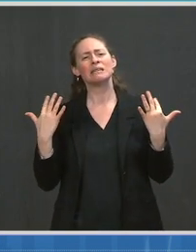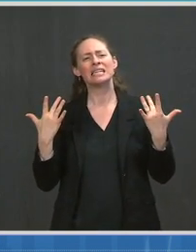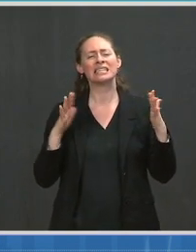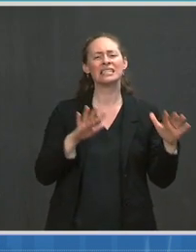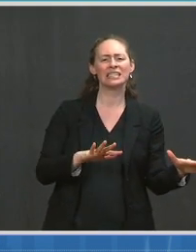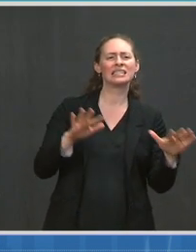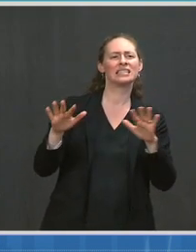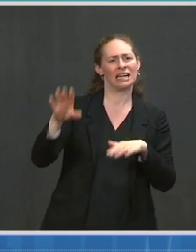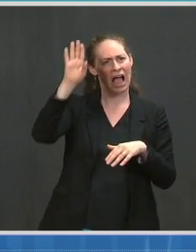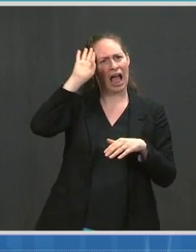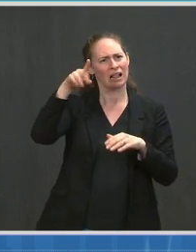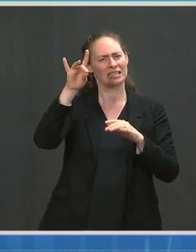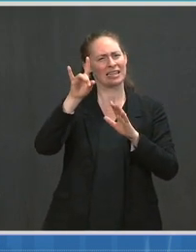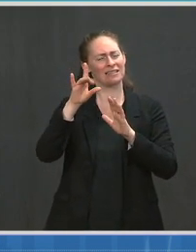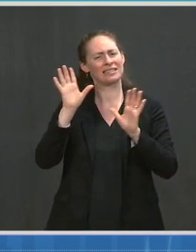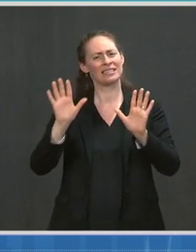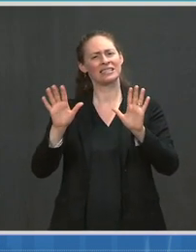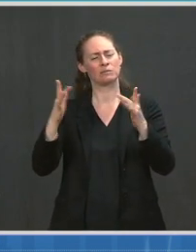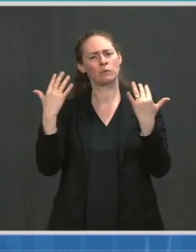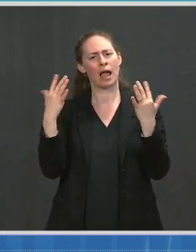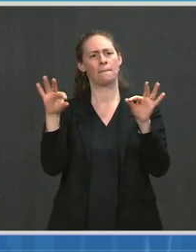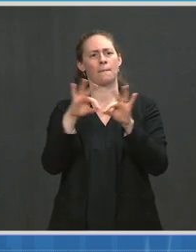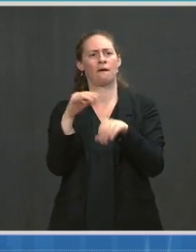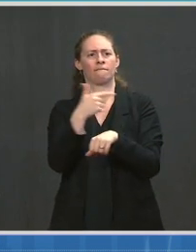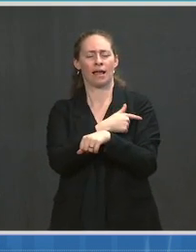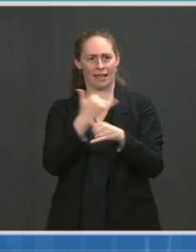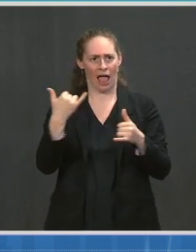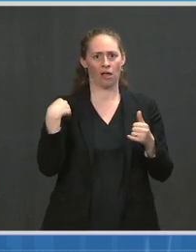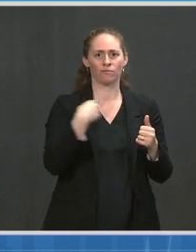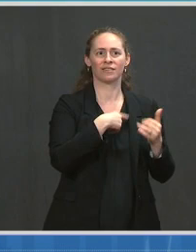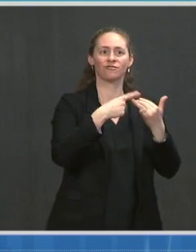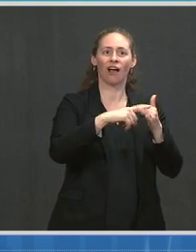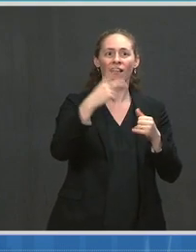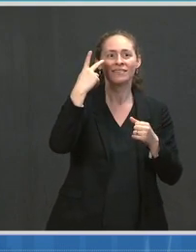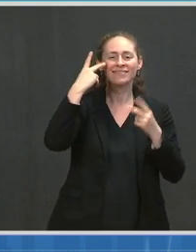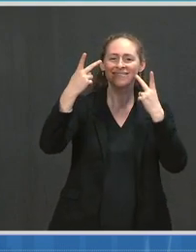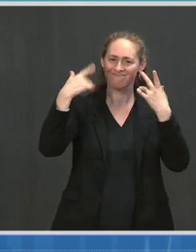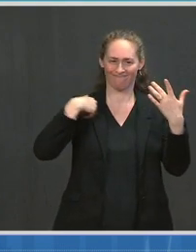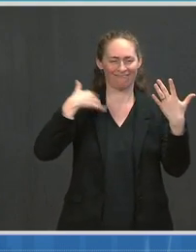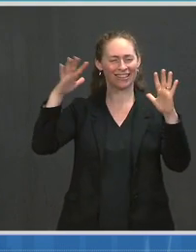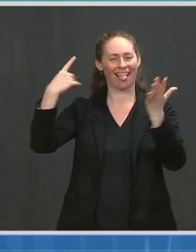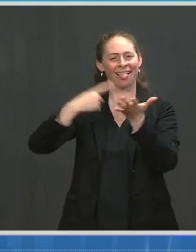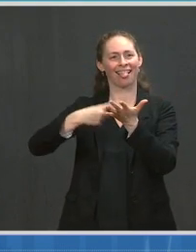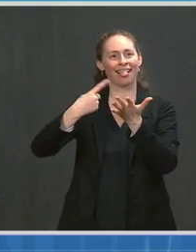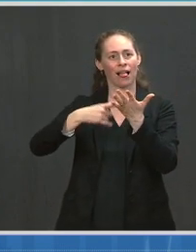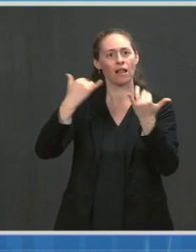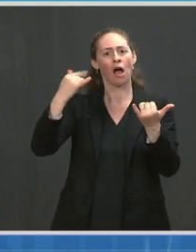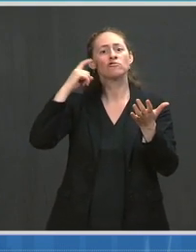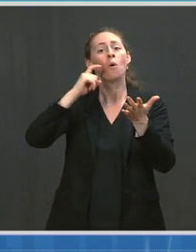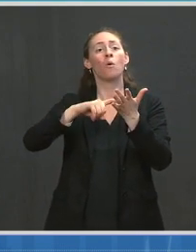What we are seeing though, as we've discussed, is that more and more States are rolling back their mitigation efforts.